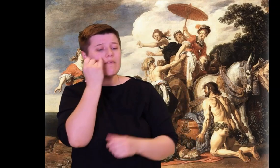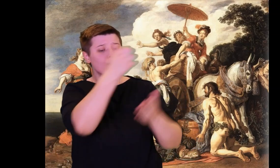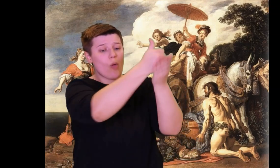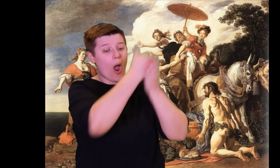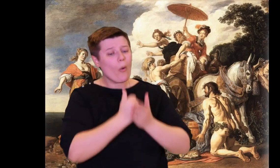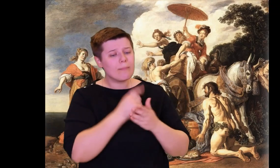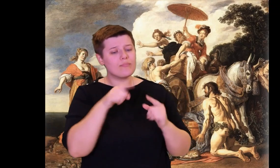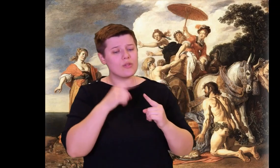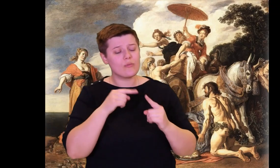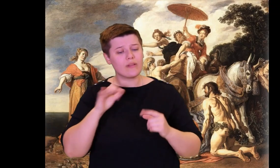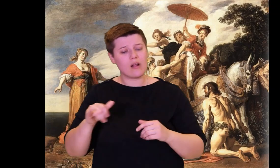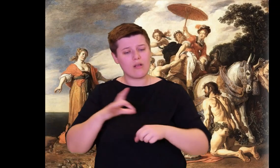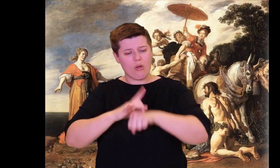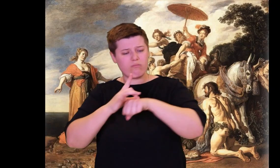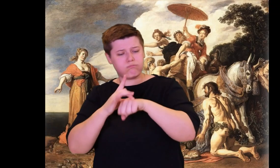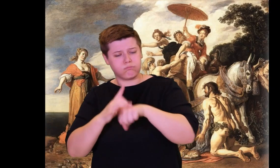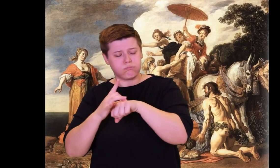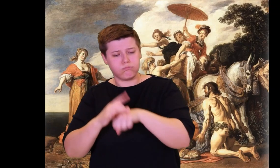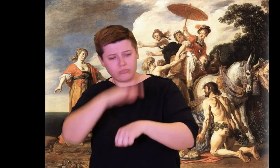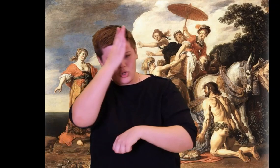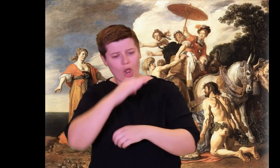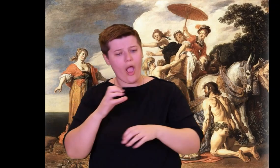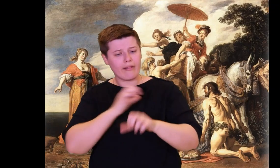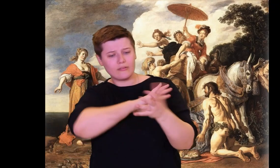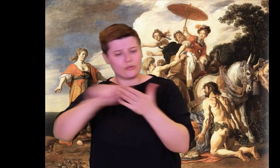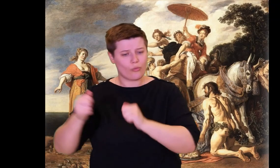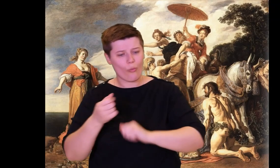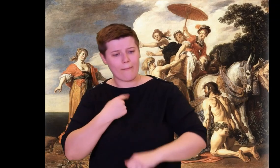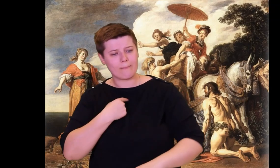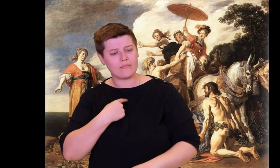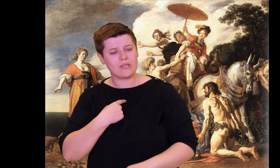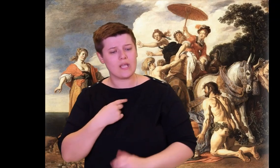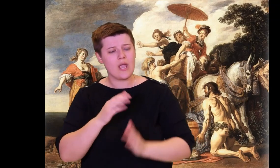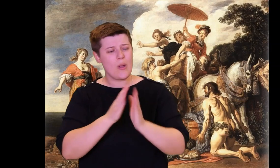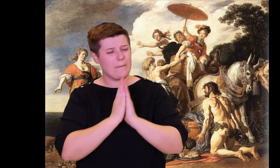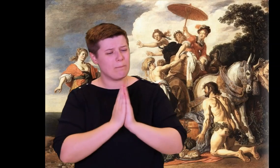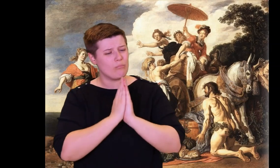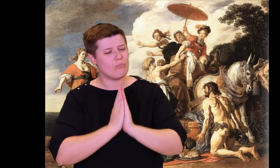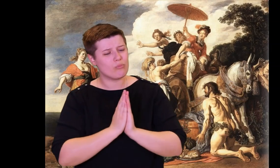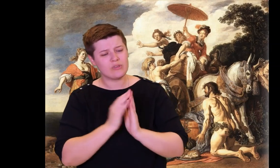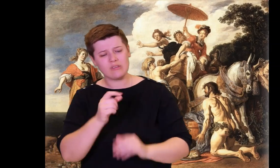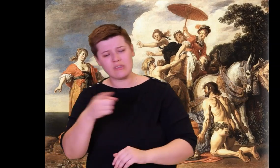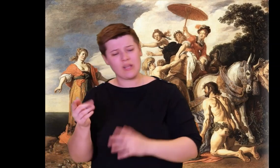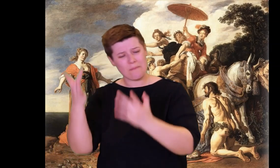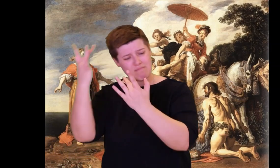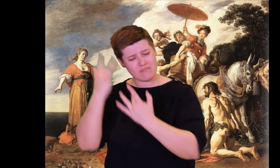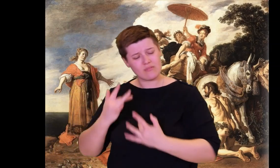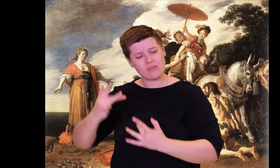But pass him by, embrace my mother’s knees to supplicate. If you do this, you quickly